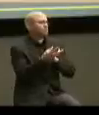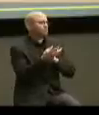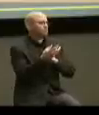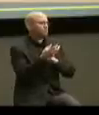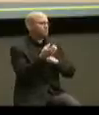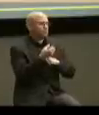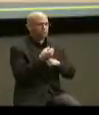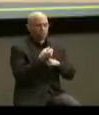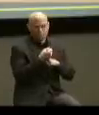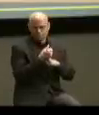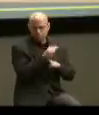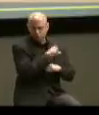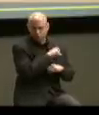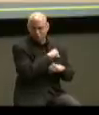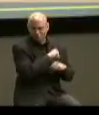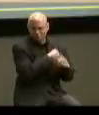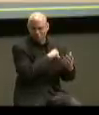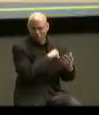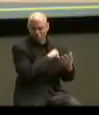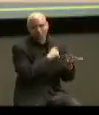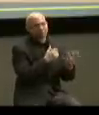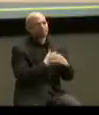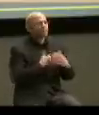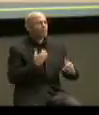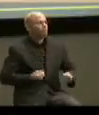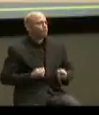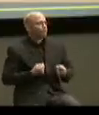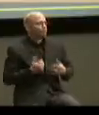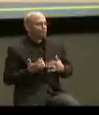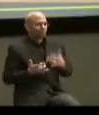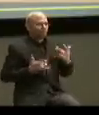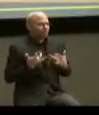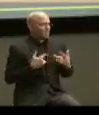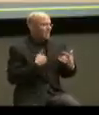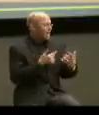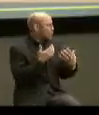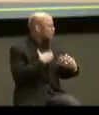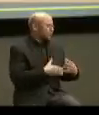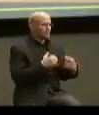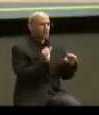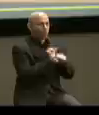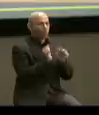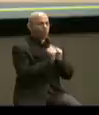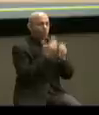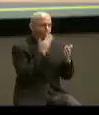AND I'M THRILLED, THRILLED, I WISH I COULD WORK MORE WITH